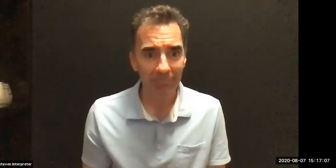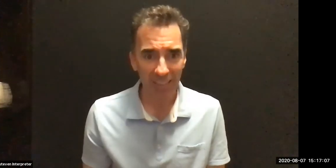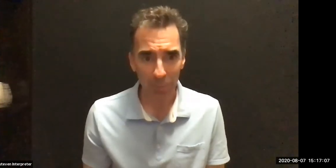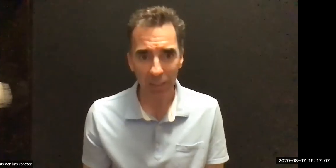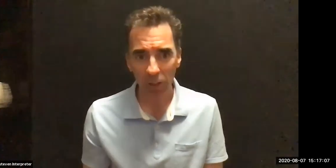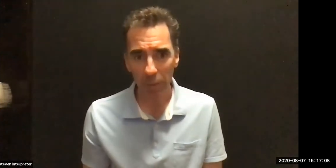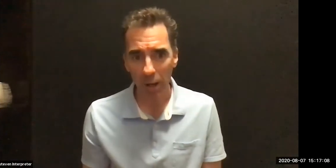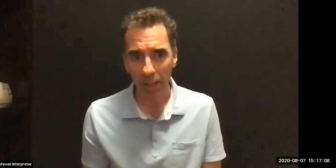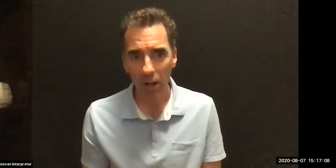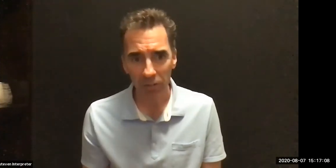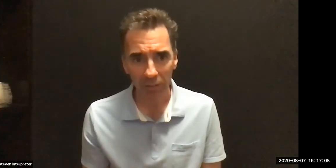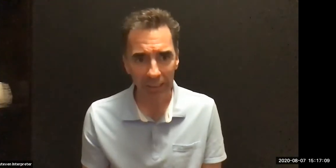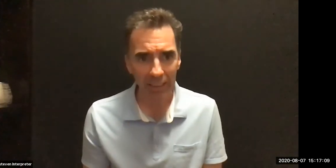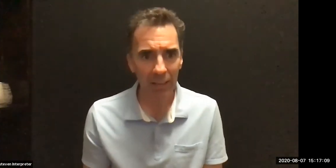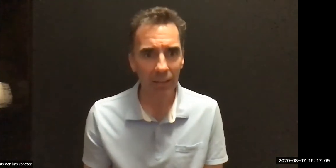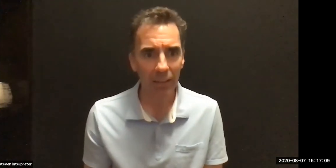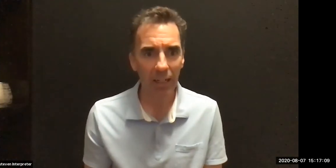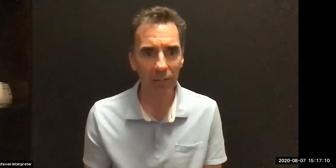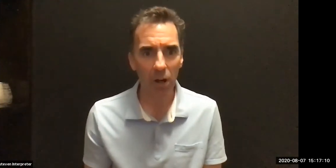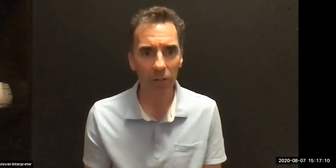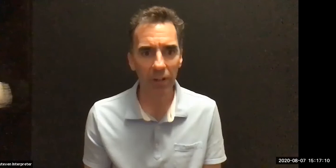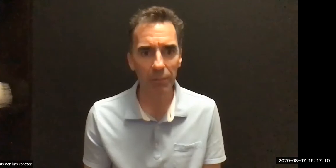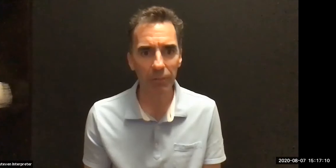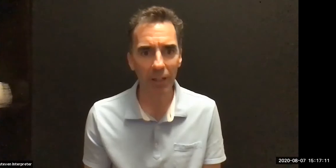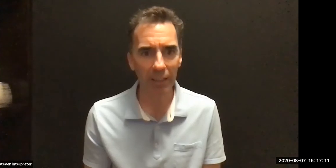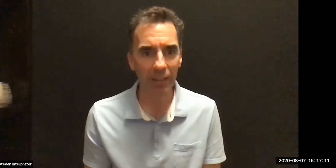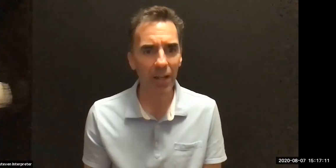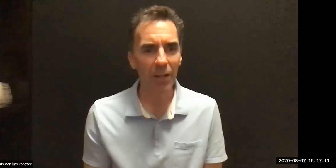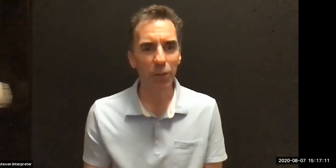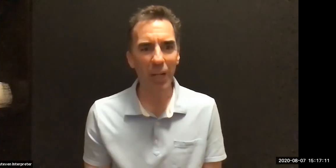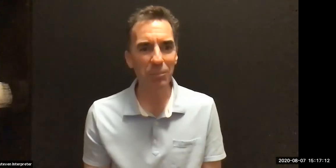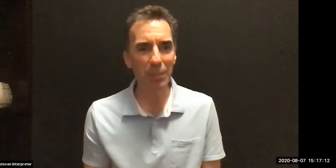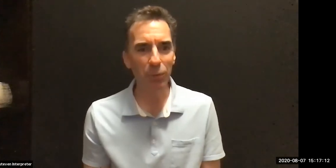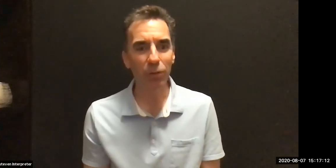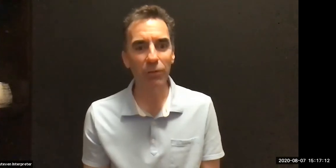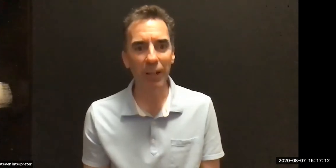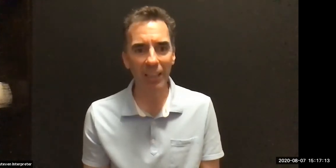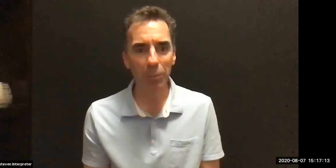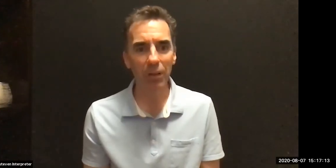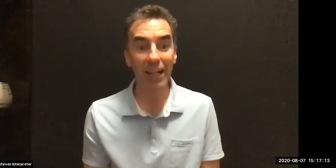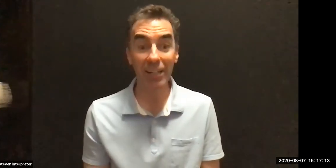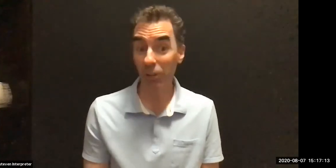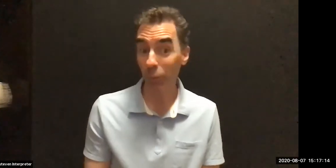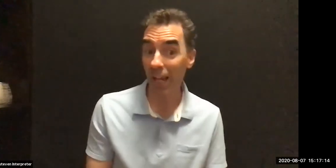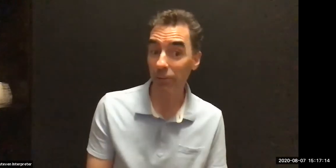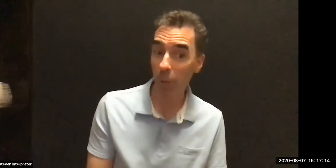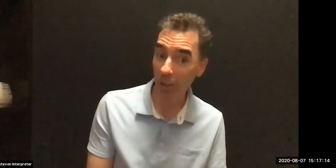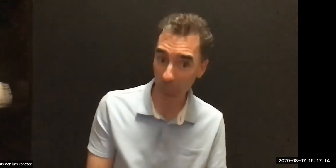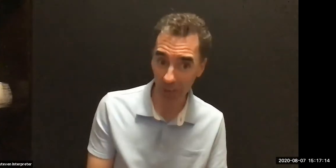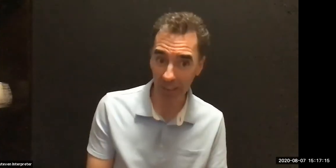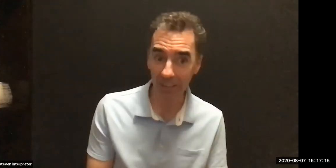steven Interpreter: That's something that's on my mind constantly. I have a hard time finding the right people to develop ideas that we have from our community.